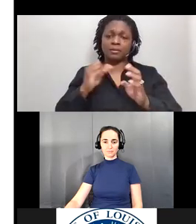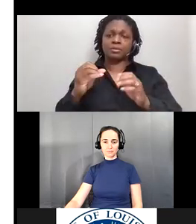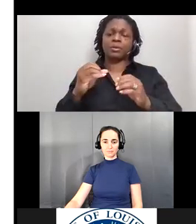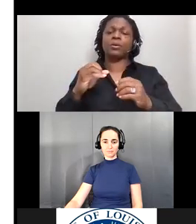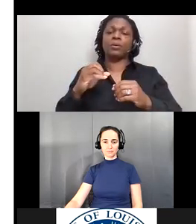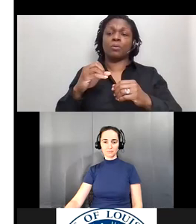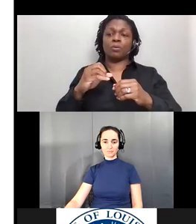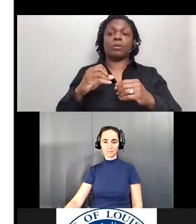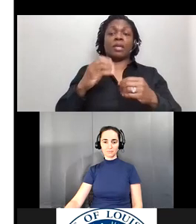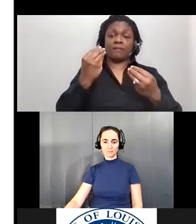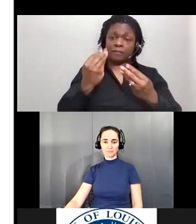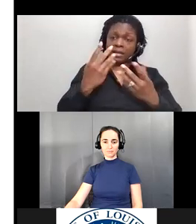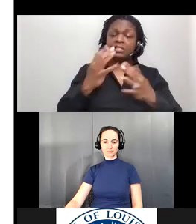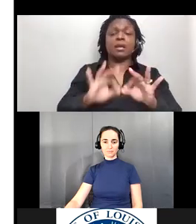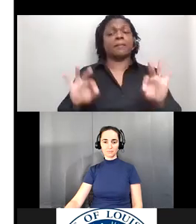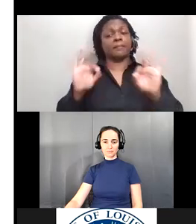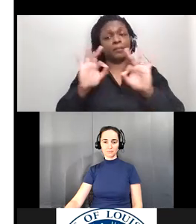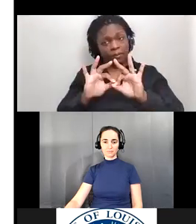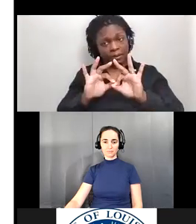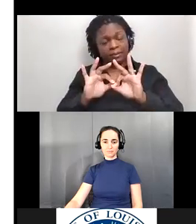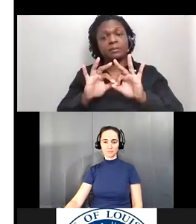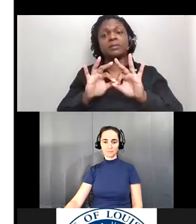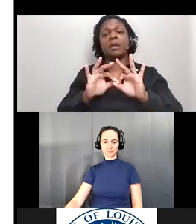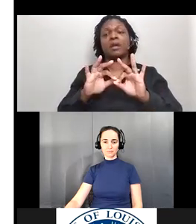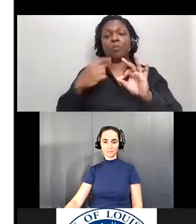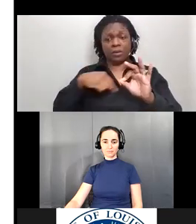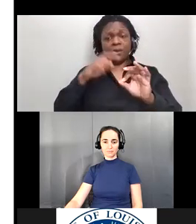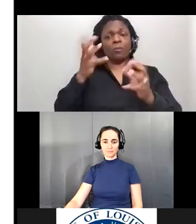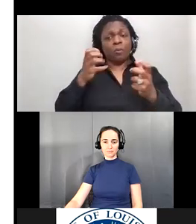want to make sure that they know to help us 15:53:06 before an emergency that's kind of